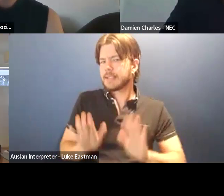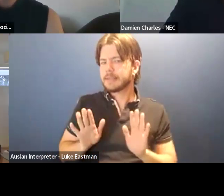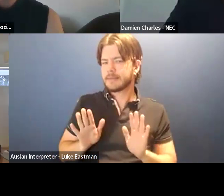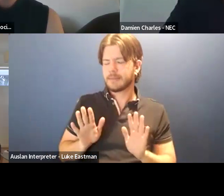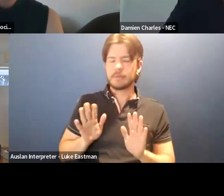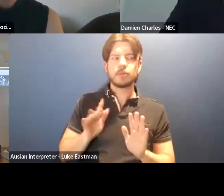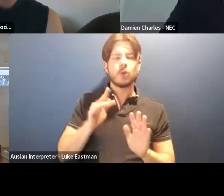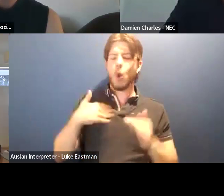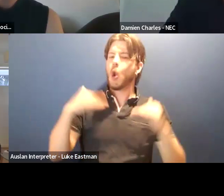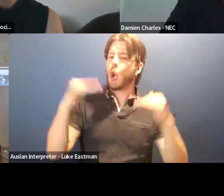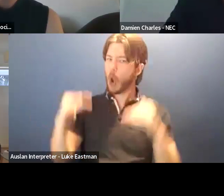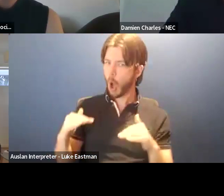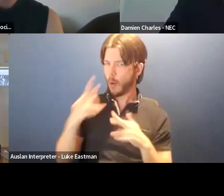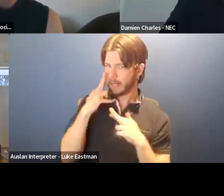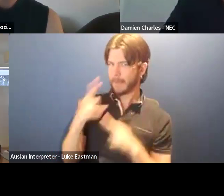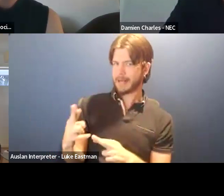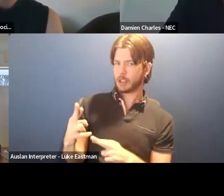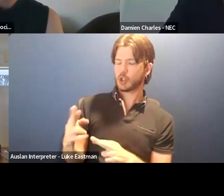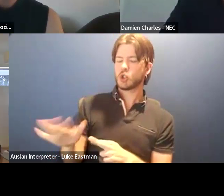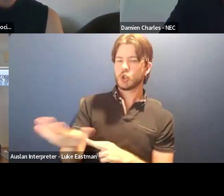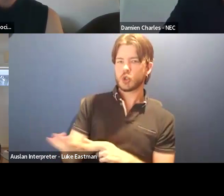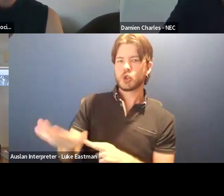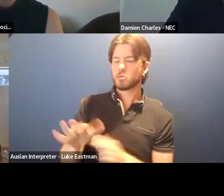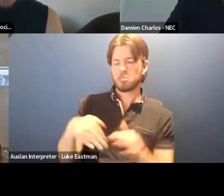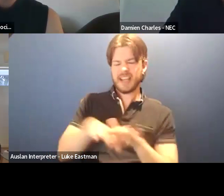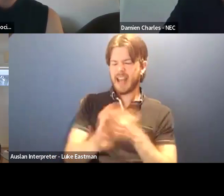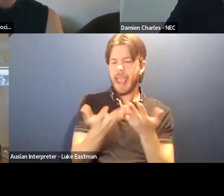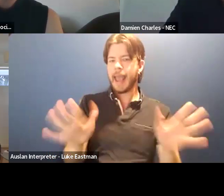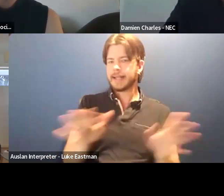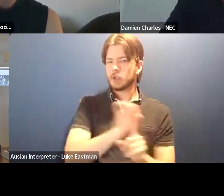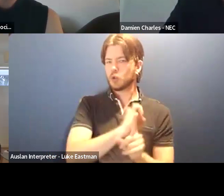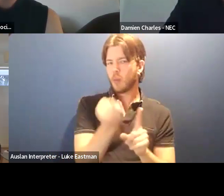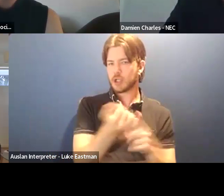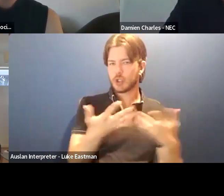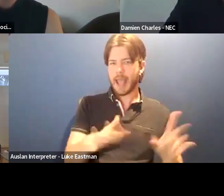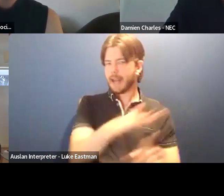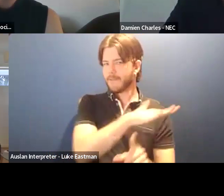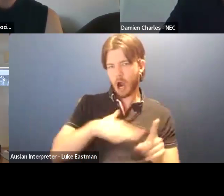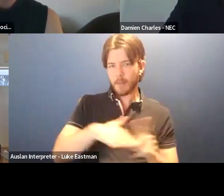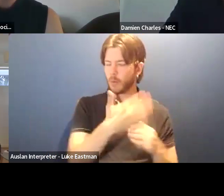some kind of apprentiship or